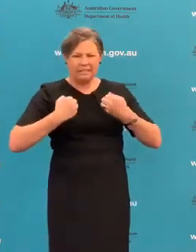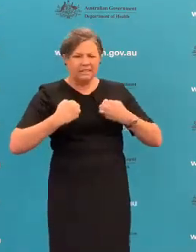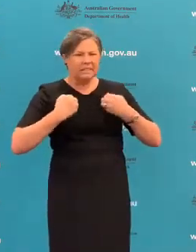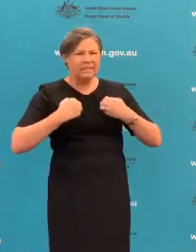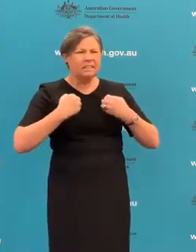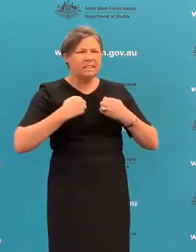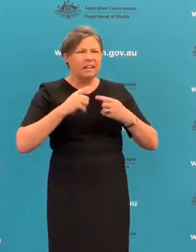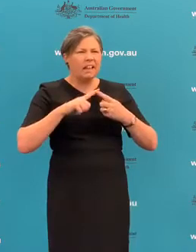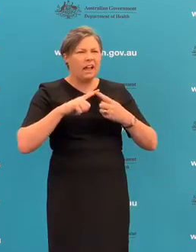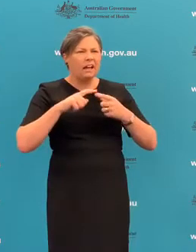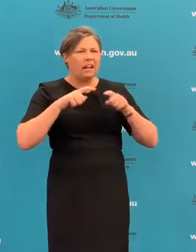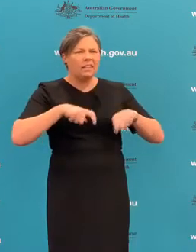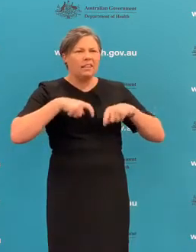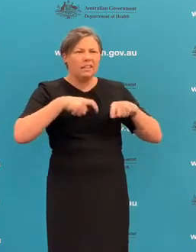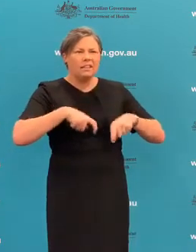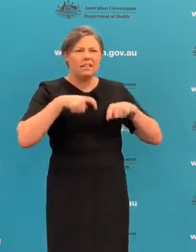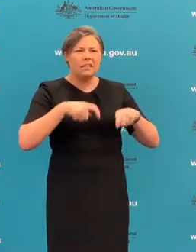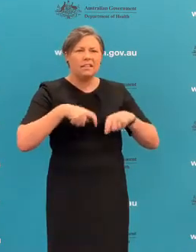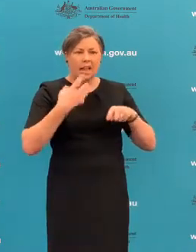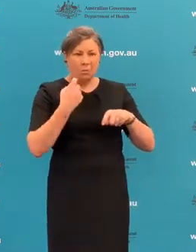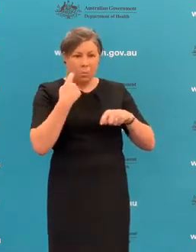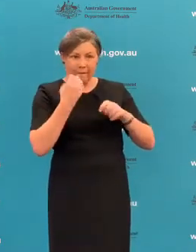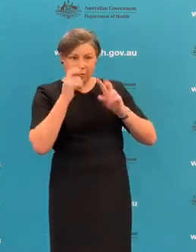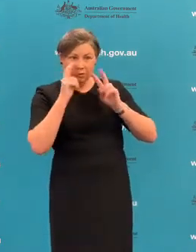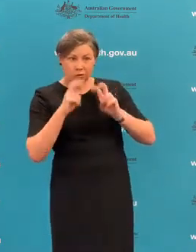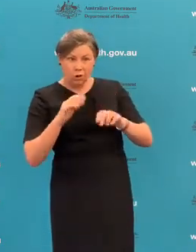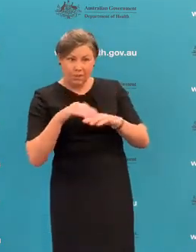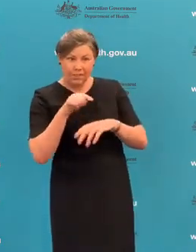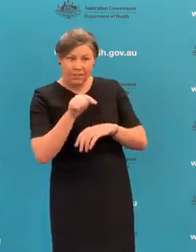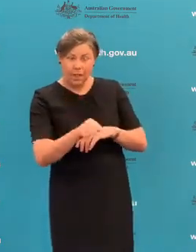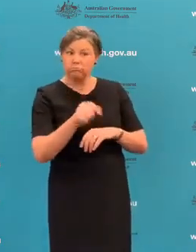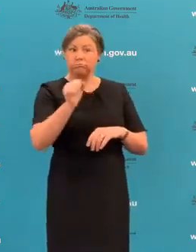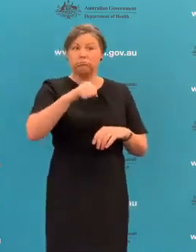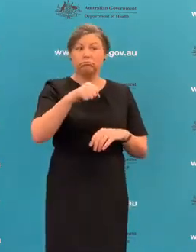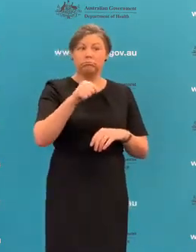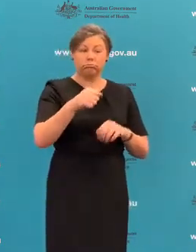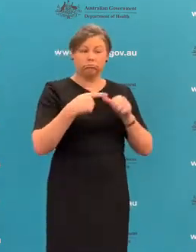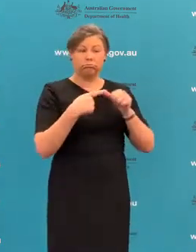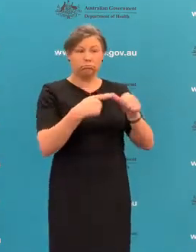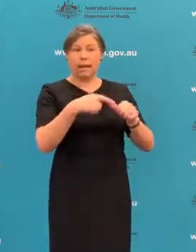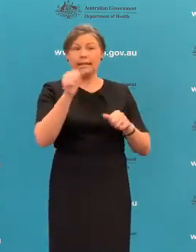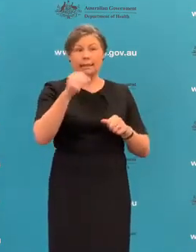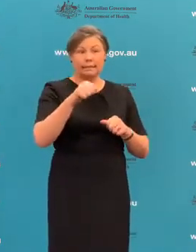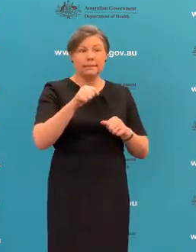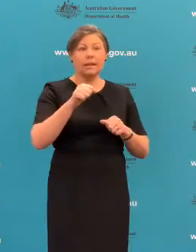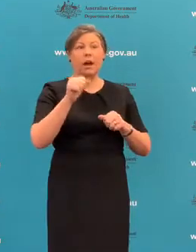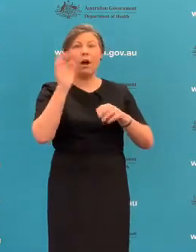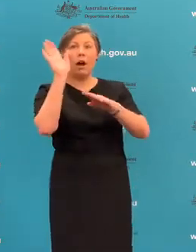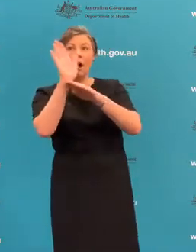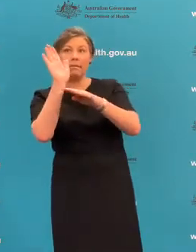answer is yes of course research is continuing into all aspects of COVID-19 both here in Australia and also